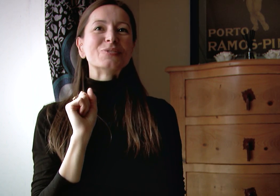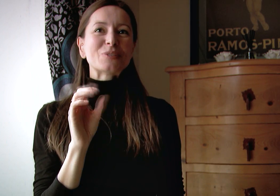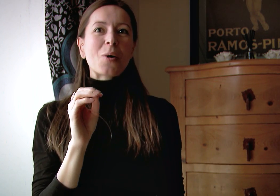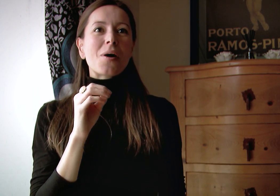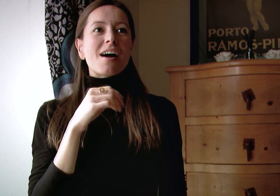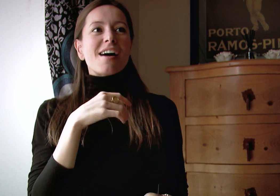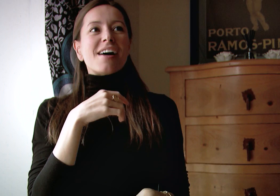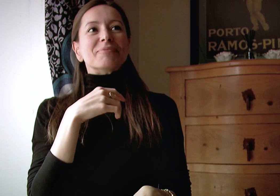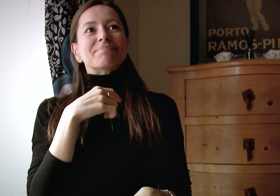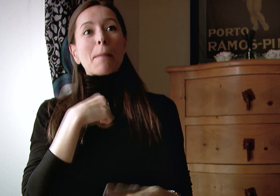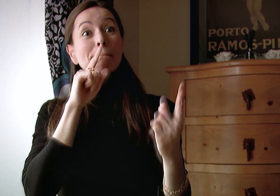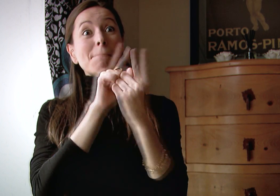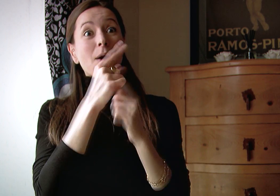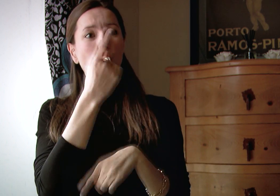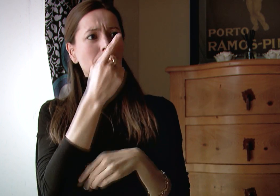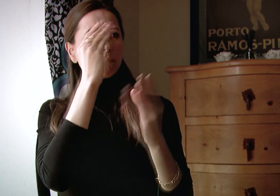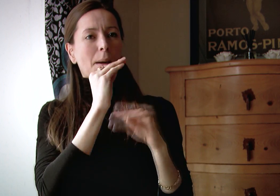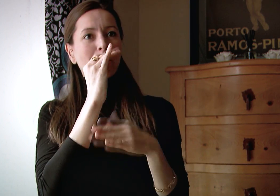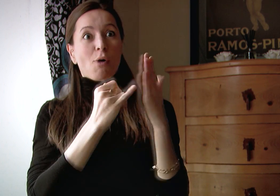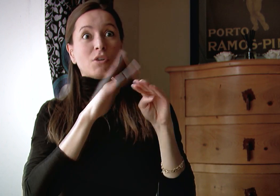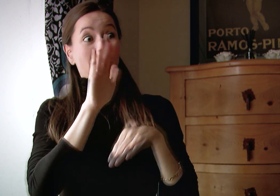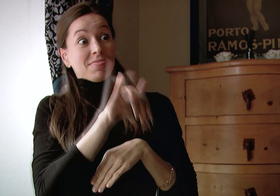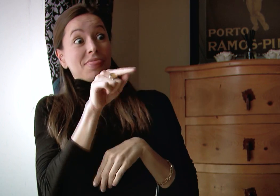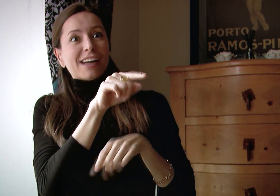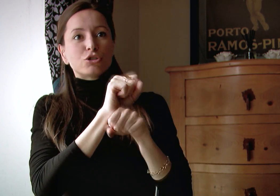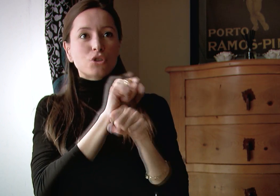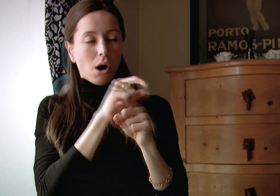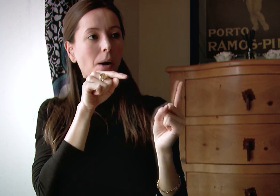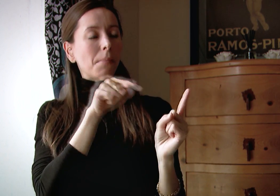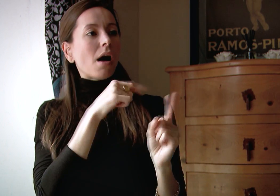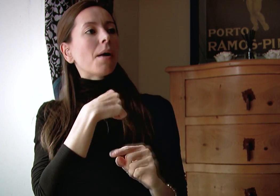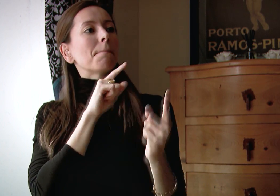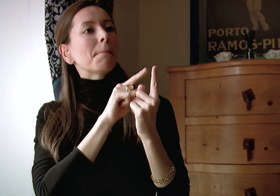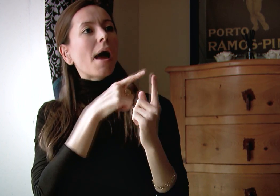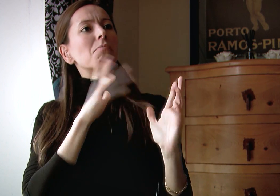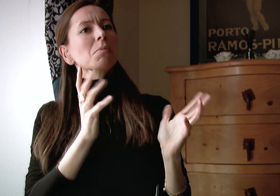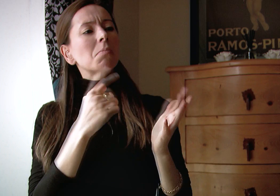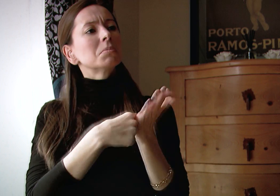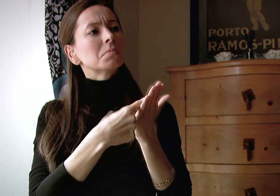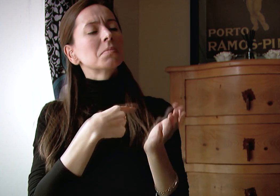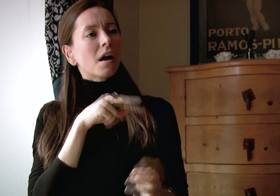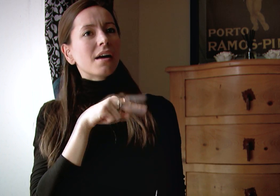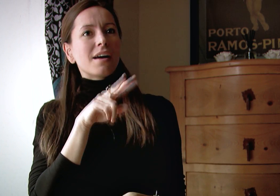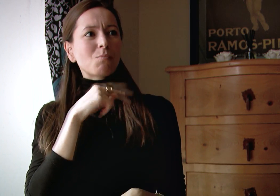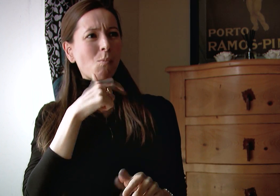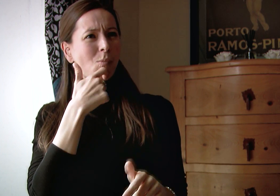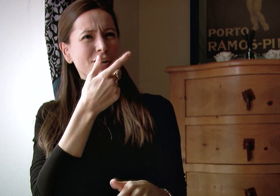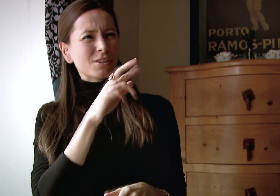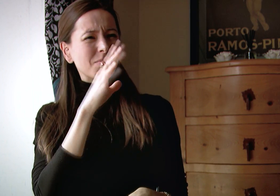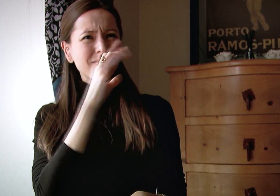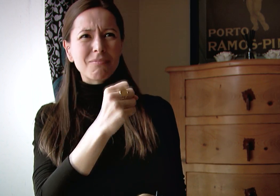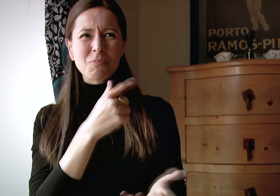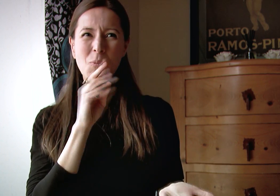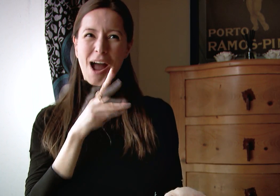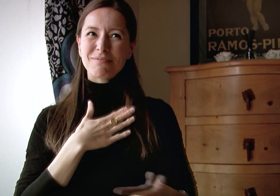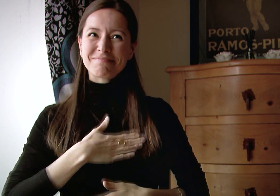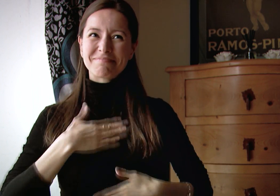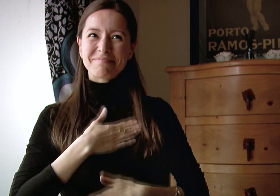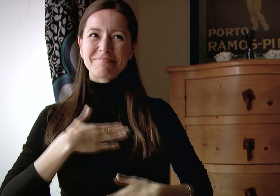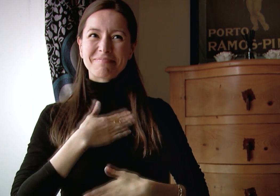I met a make up artist at that job and started talking. I watched her work and enjoyed it immensely.